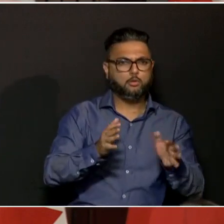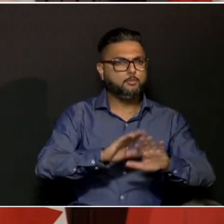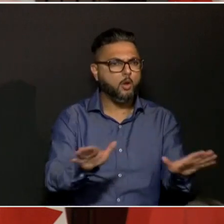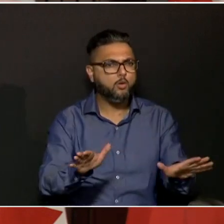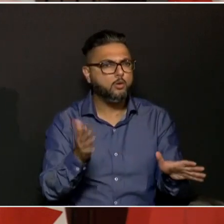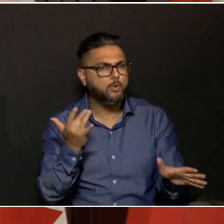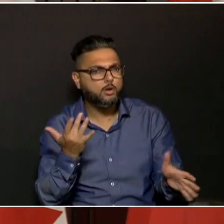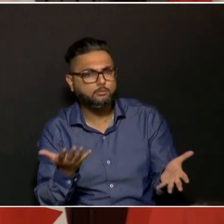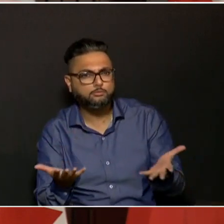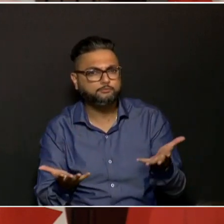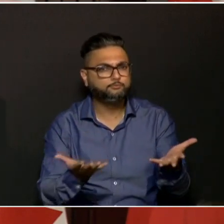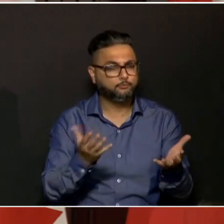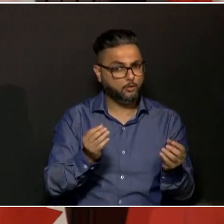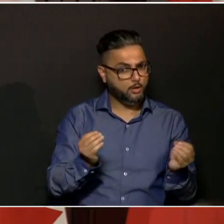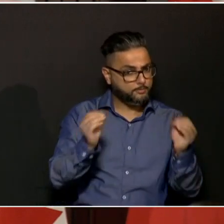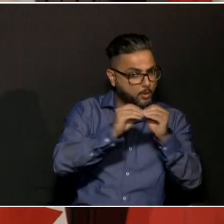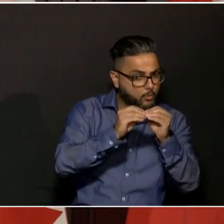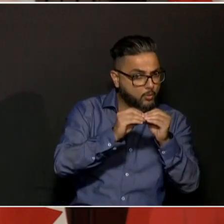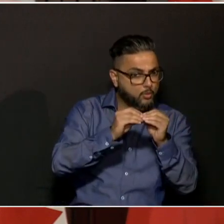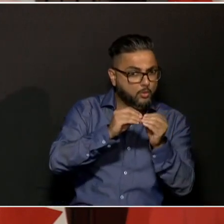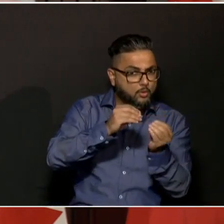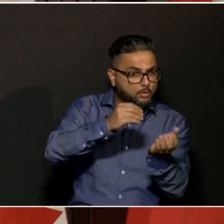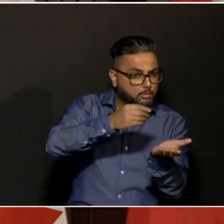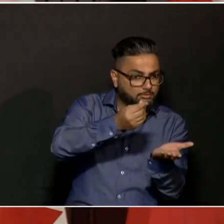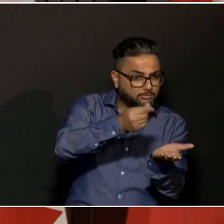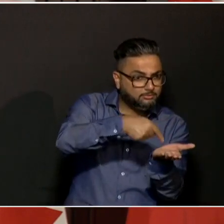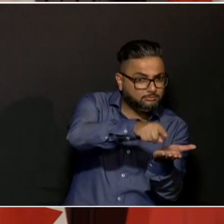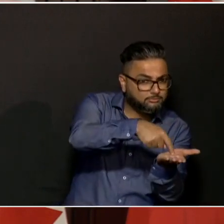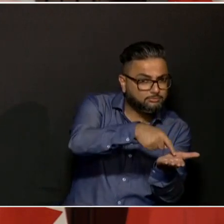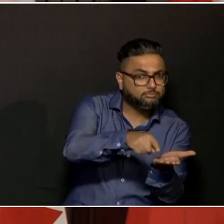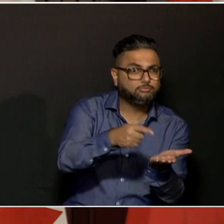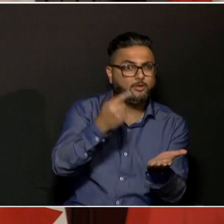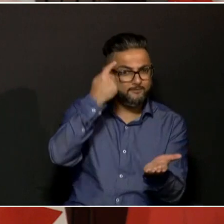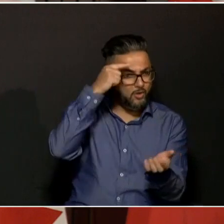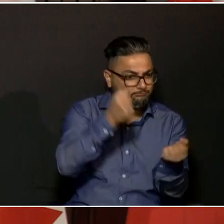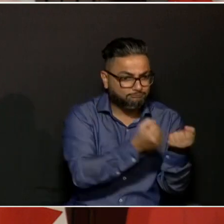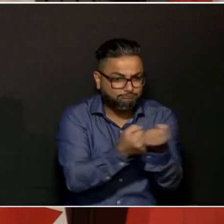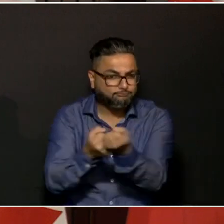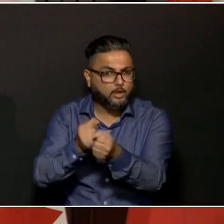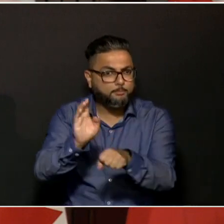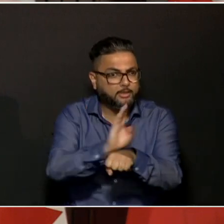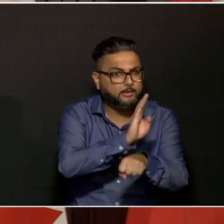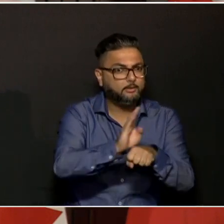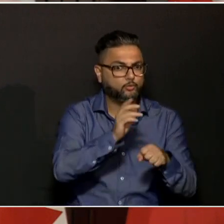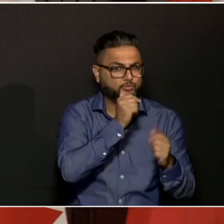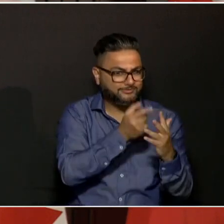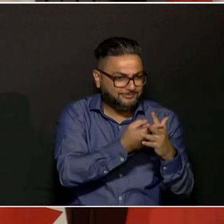And will there be some sort of different or additional compensation on top of federal benefits for these affected businesses?